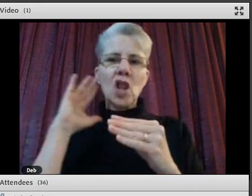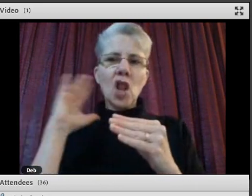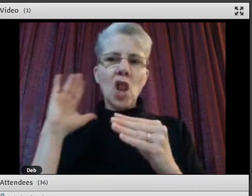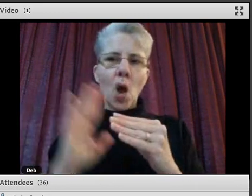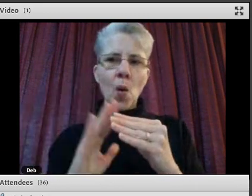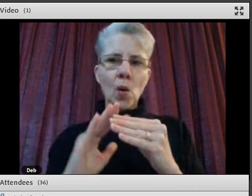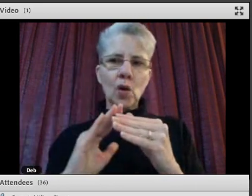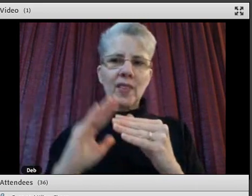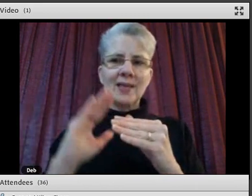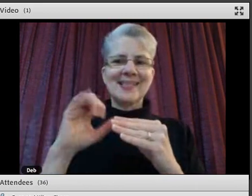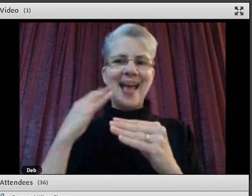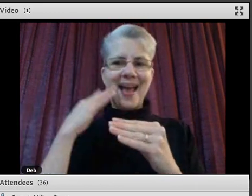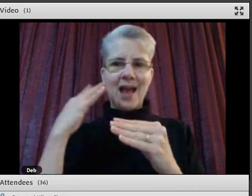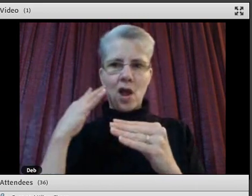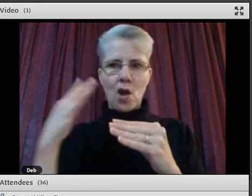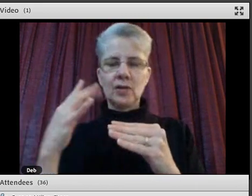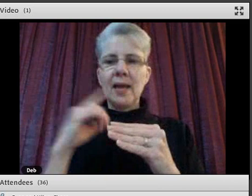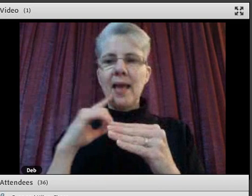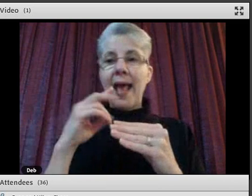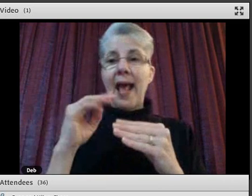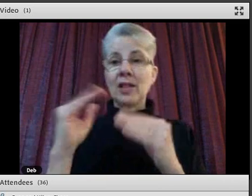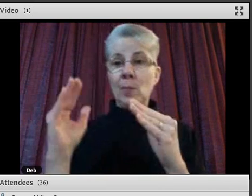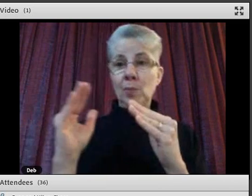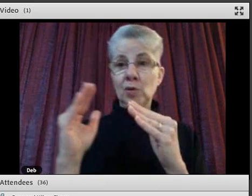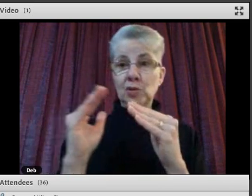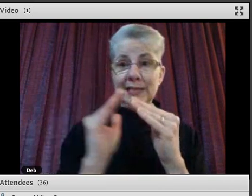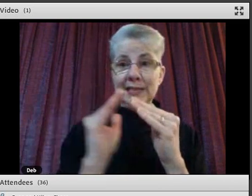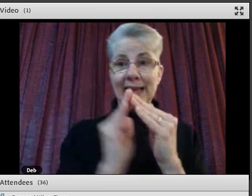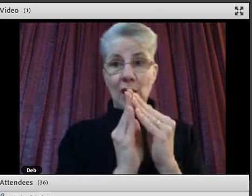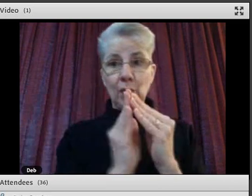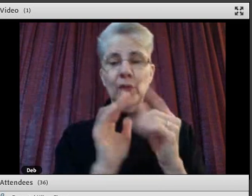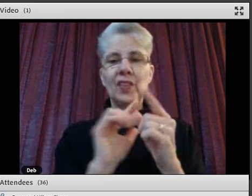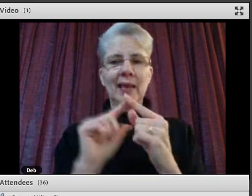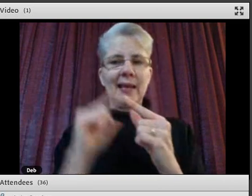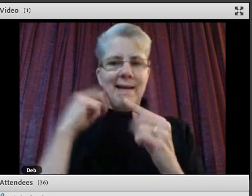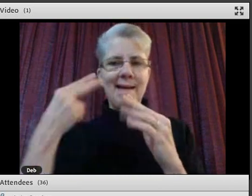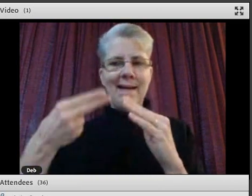And you push them together, the higher the sound is.